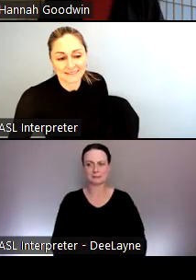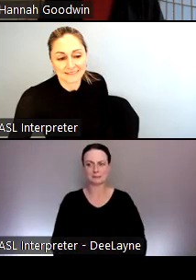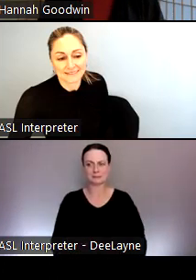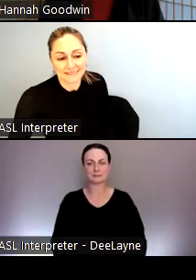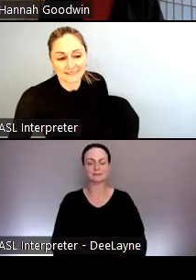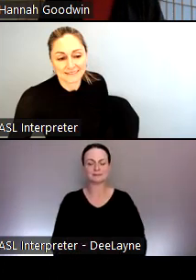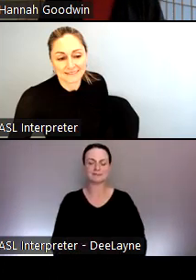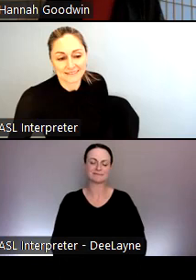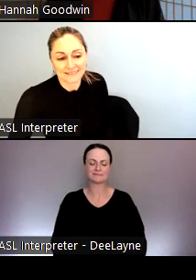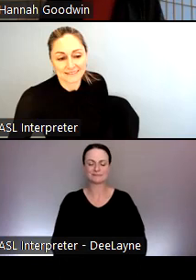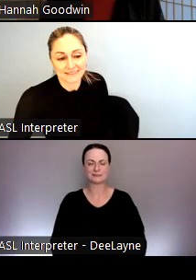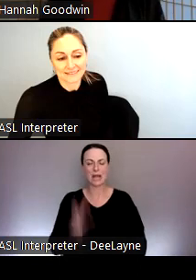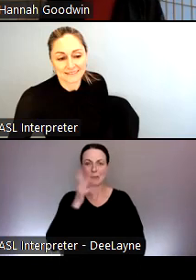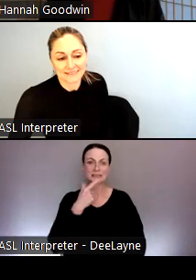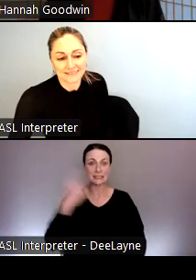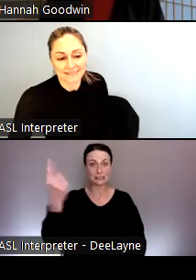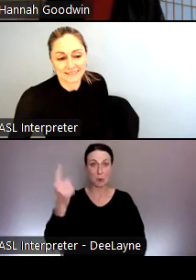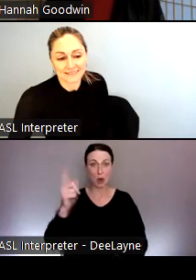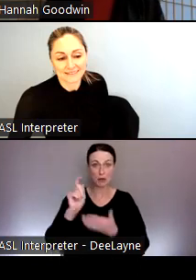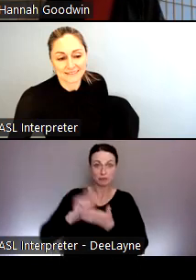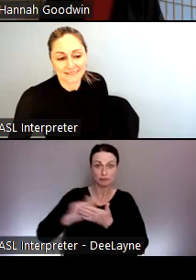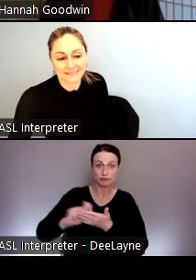that someone writes a proposal.